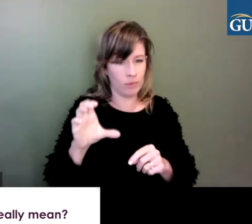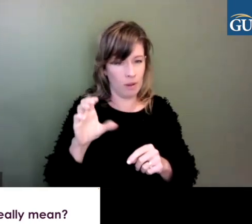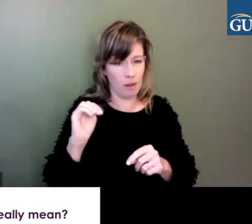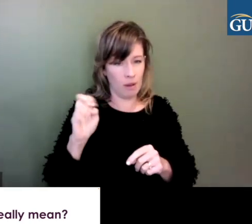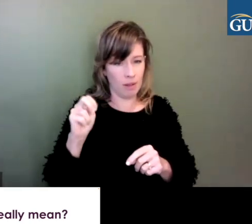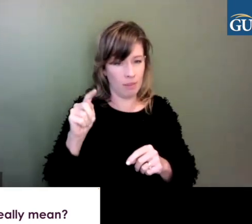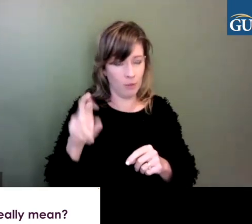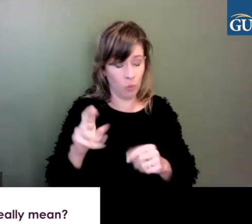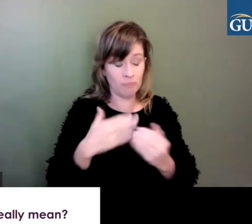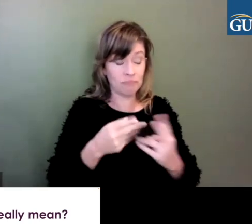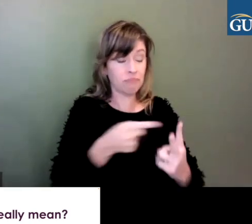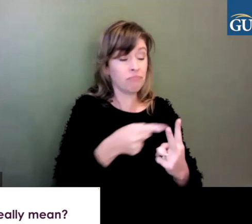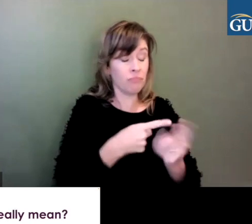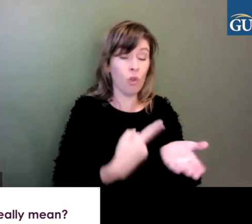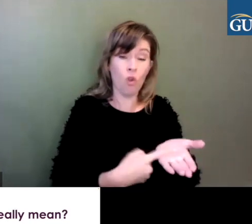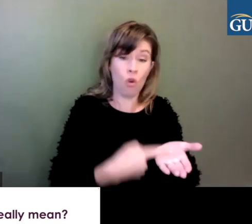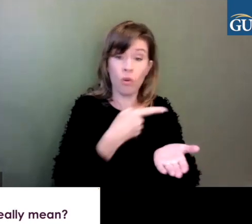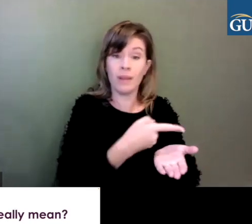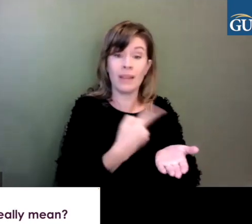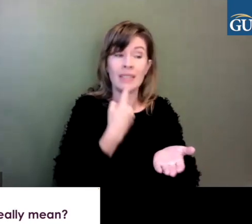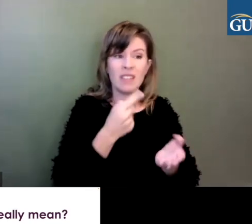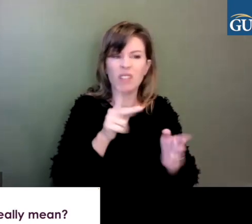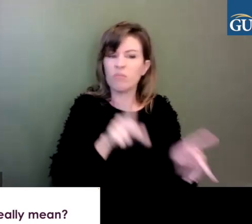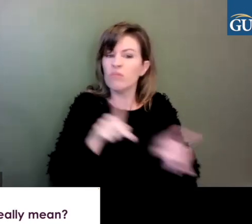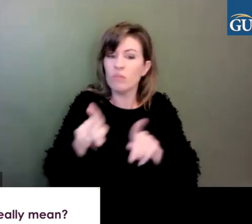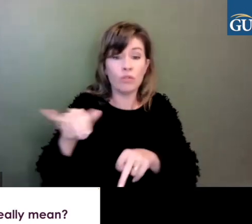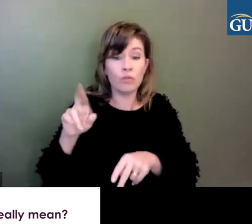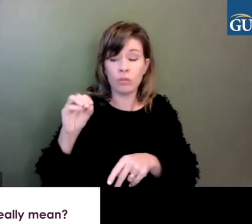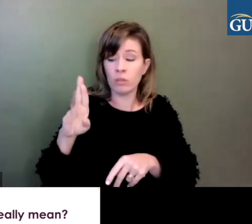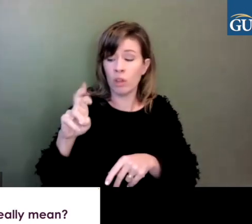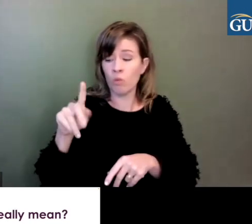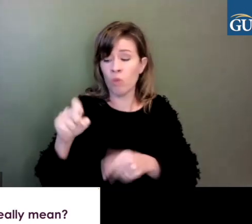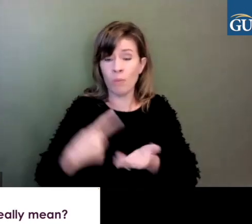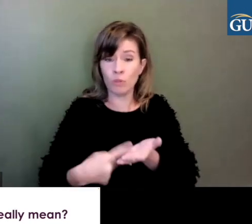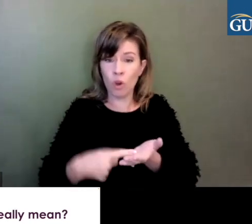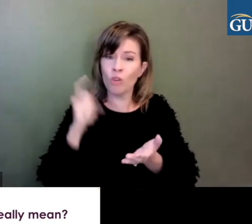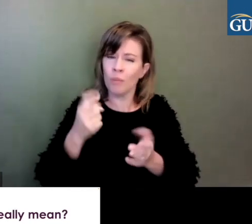're using is saying just like Roberts argues that we need to take race out of genetics,